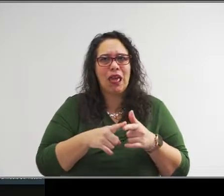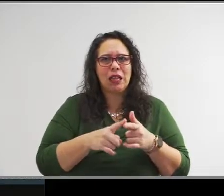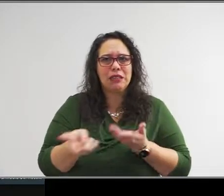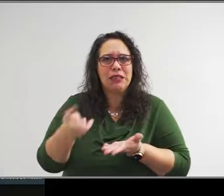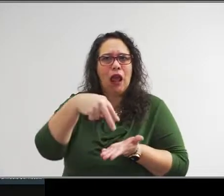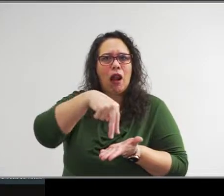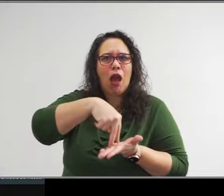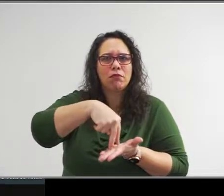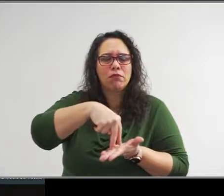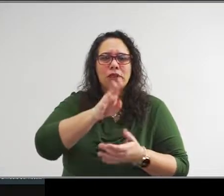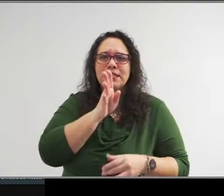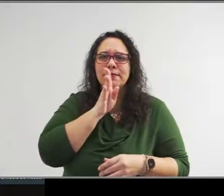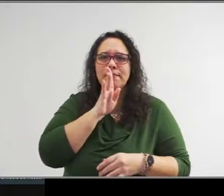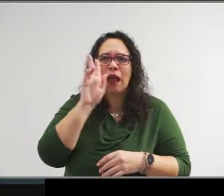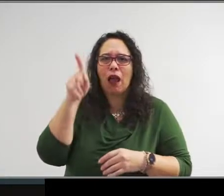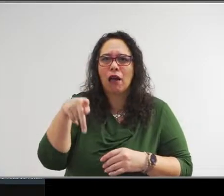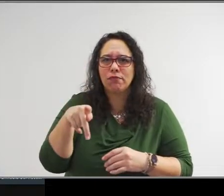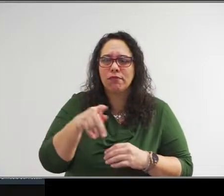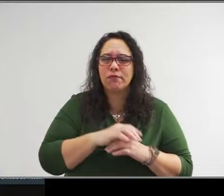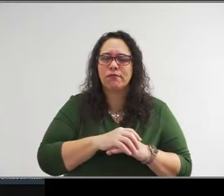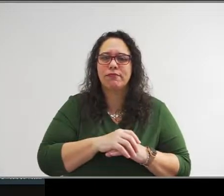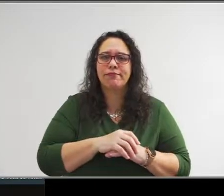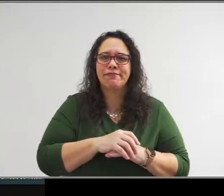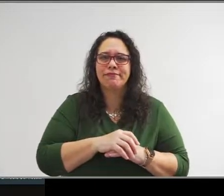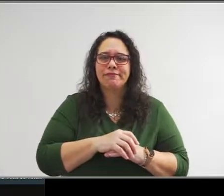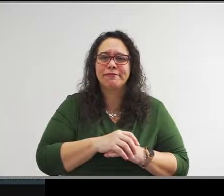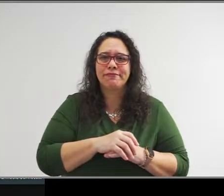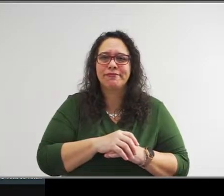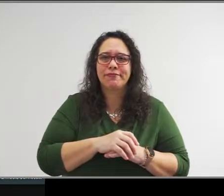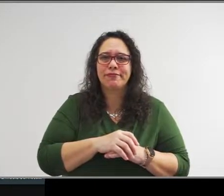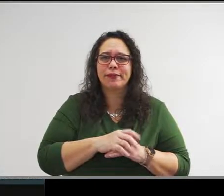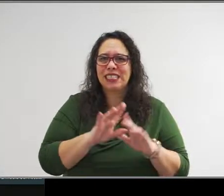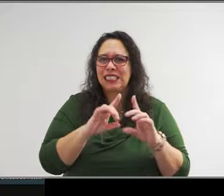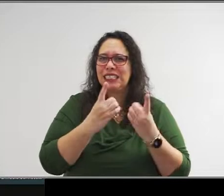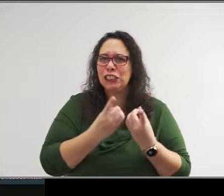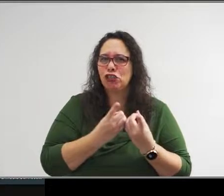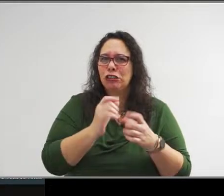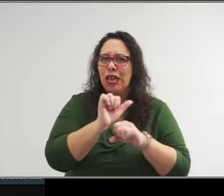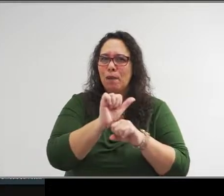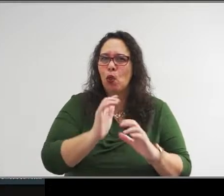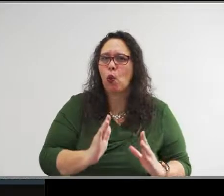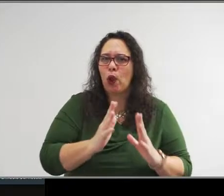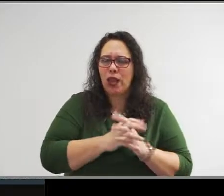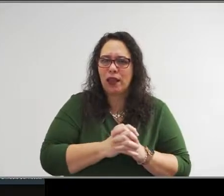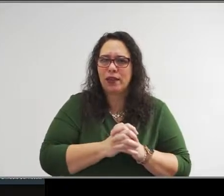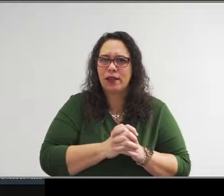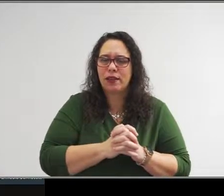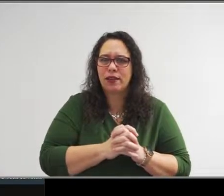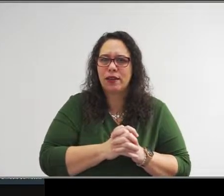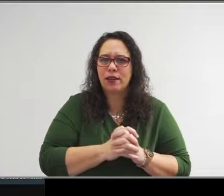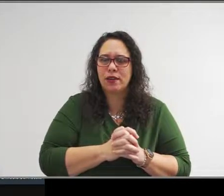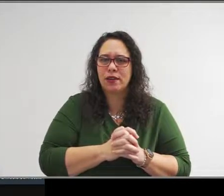and speak out as a district employee. District directive should be attributed